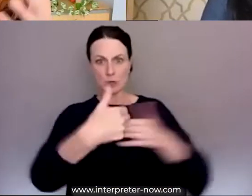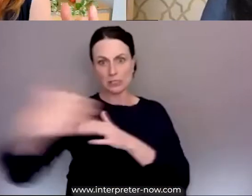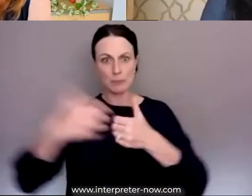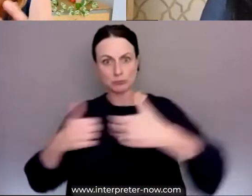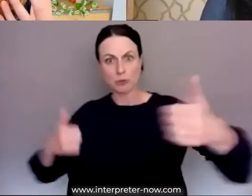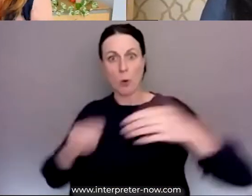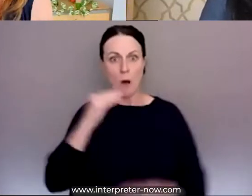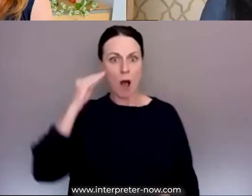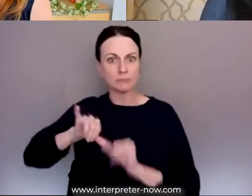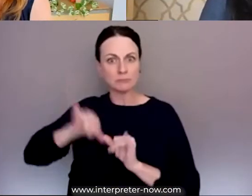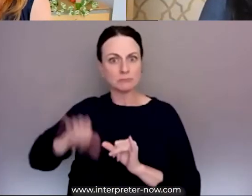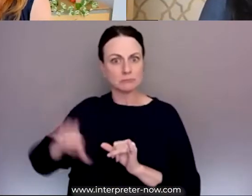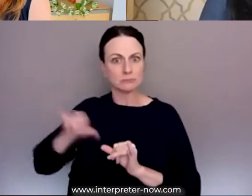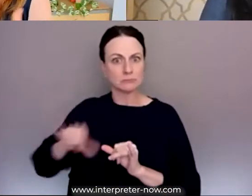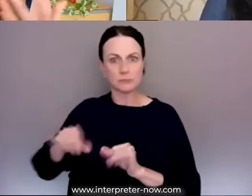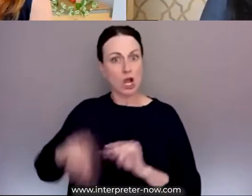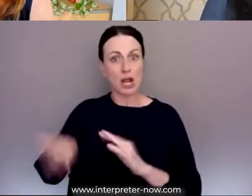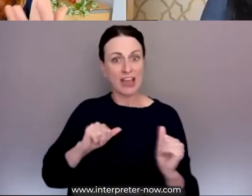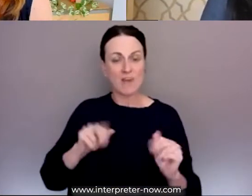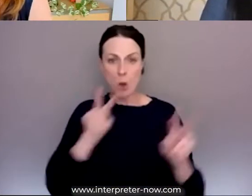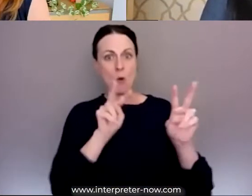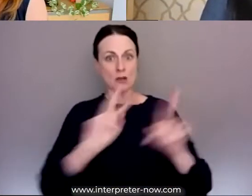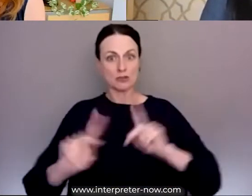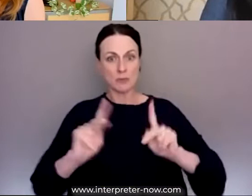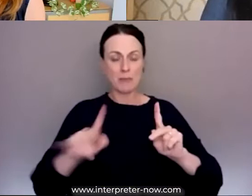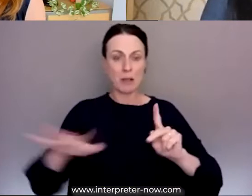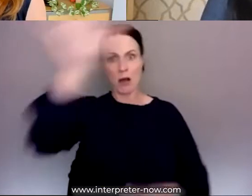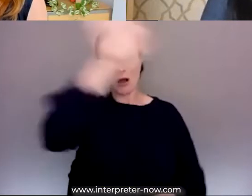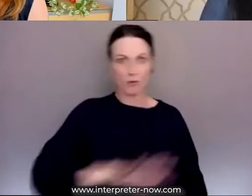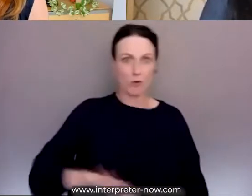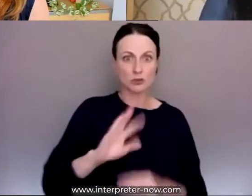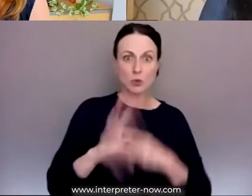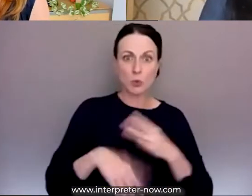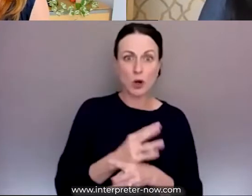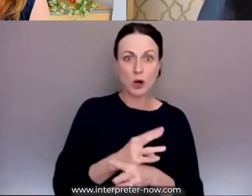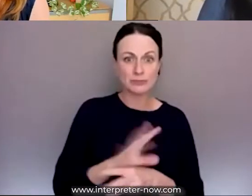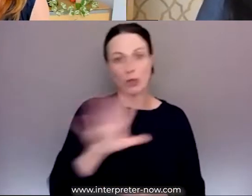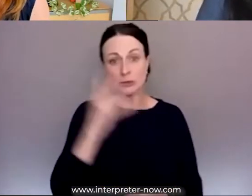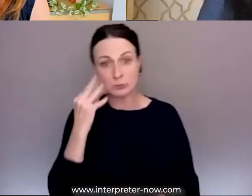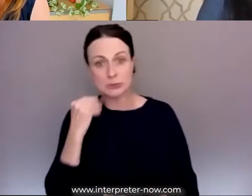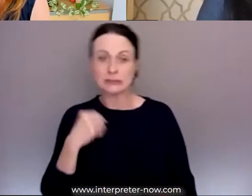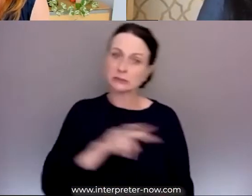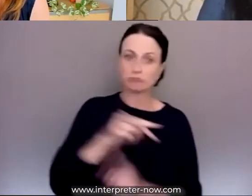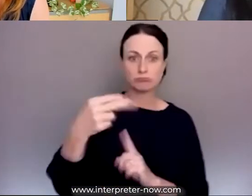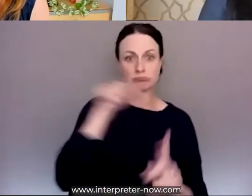couldn't leave. We were watching people in their homes across the world and their experiences as well.